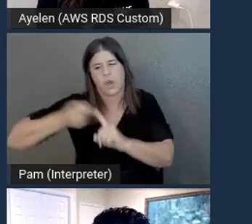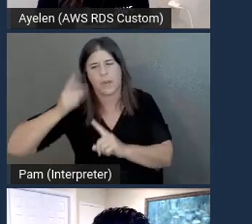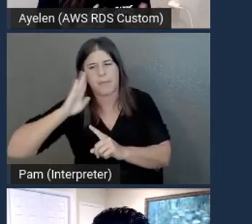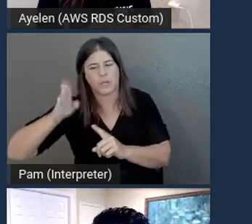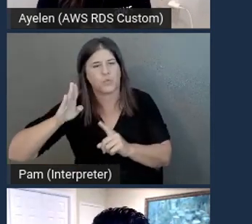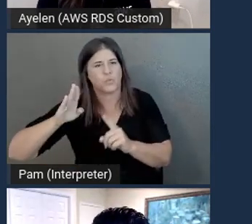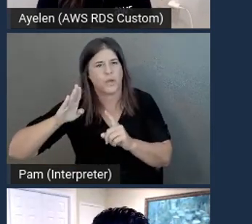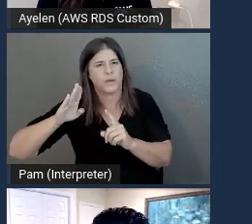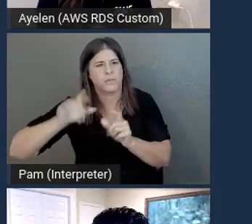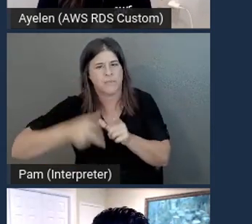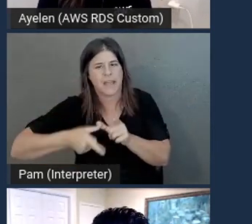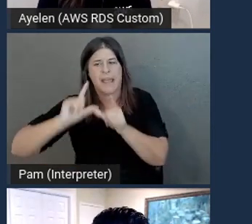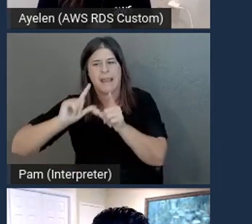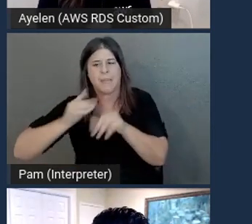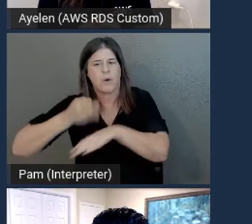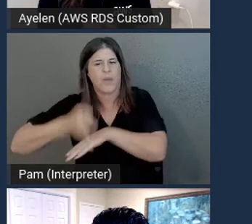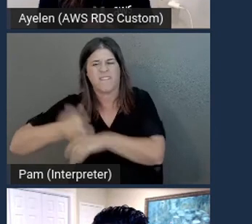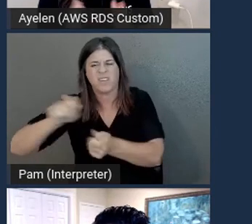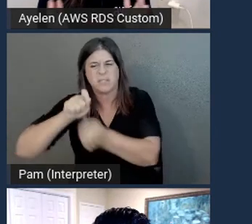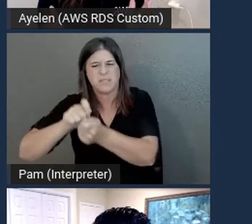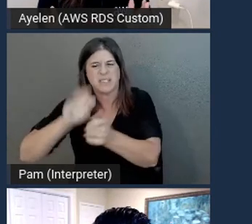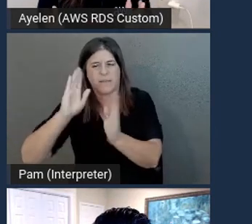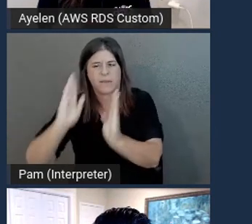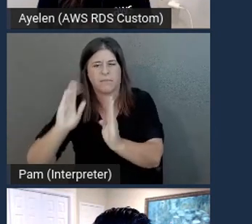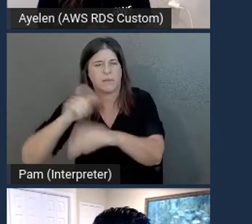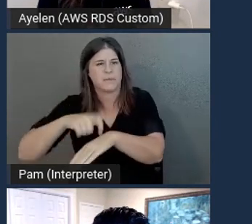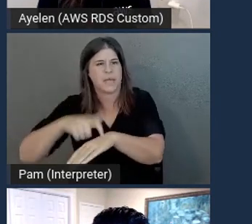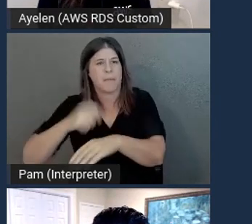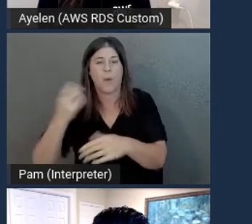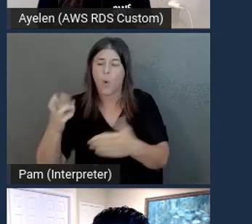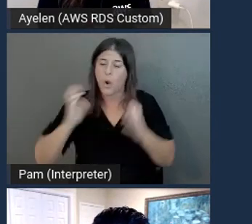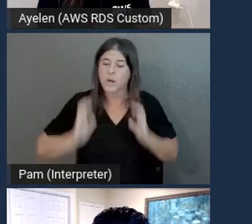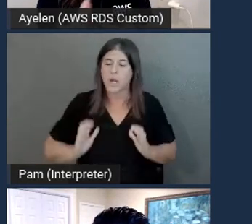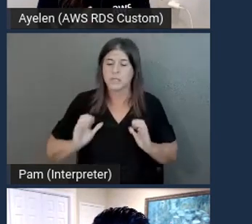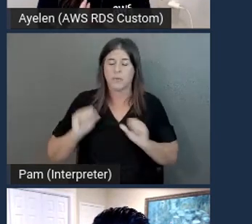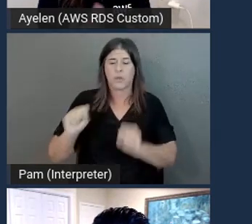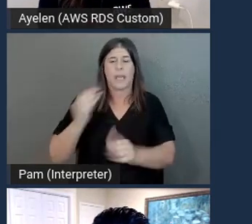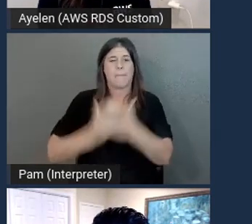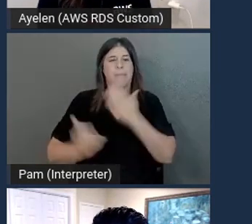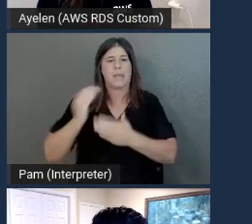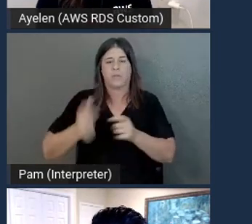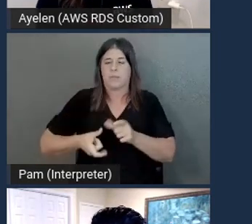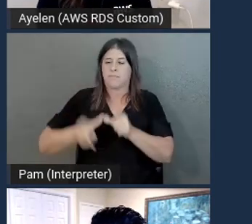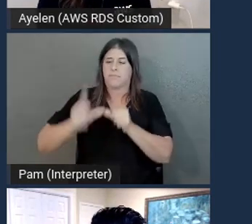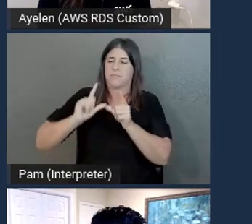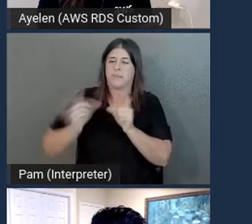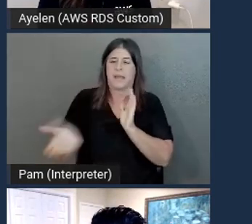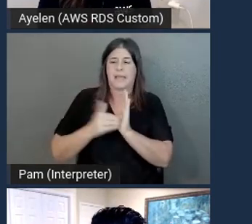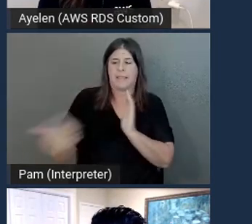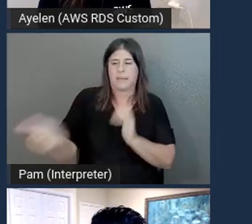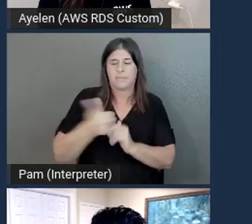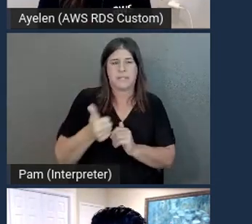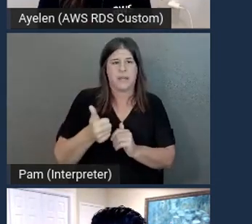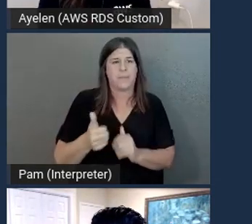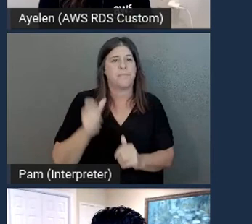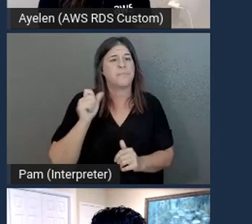after a certain amount of time. Or customers can manually enable it again. In the case that the change